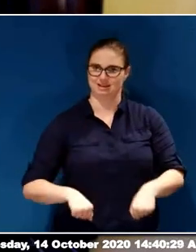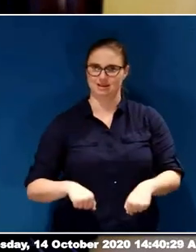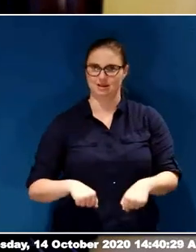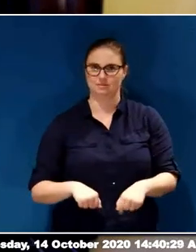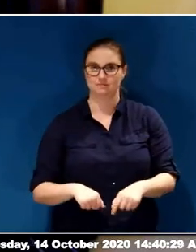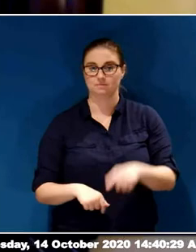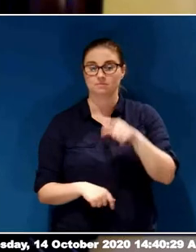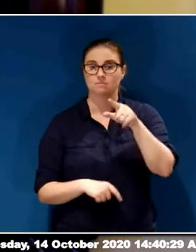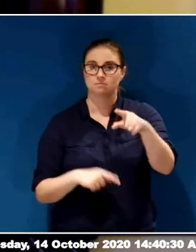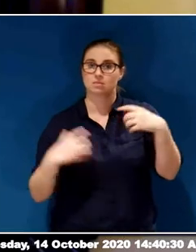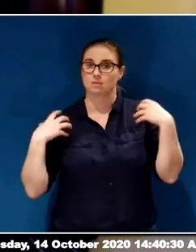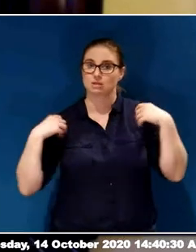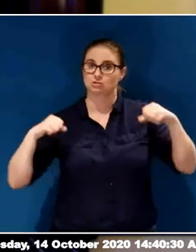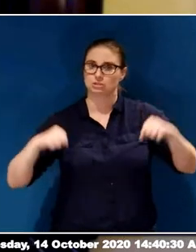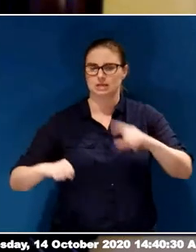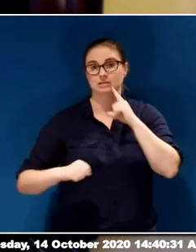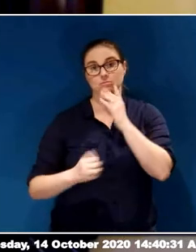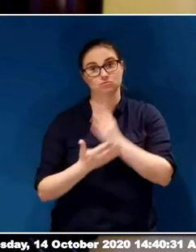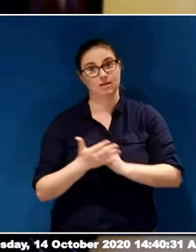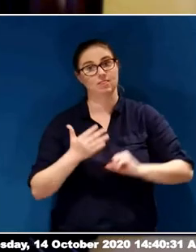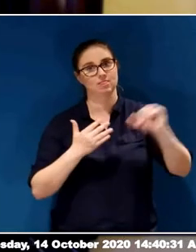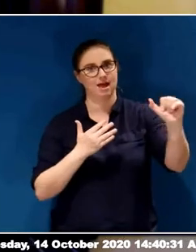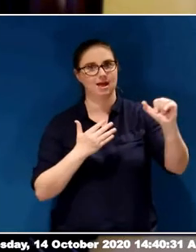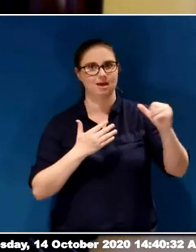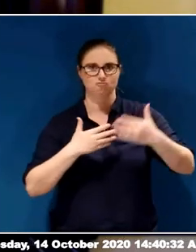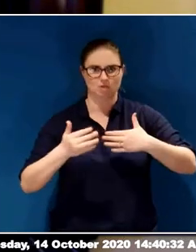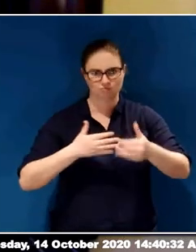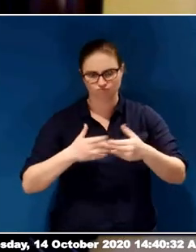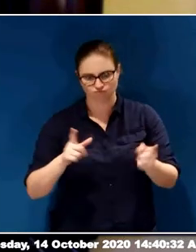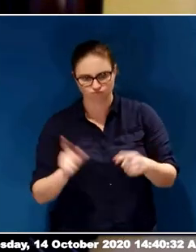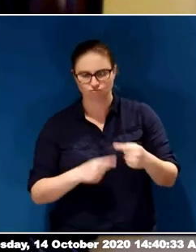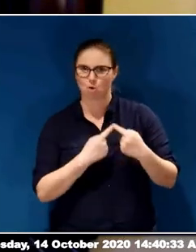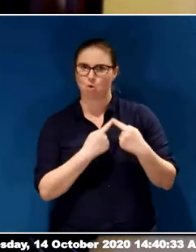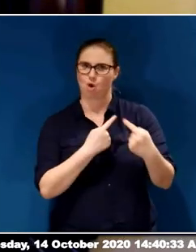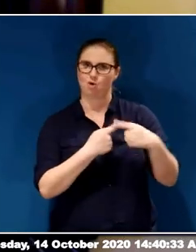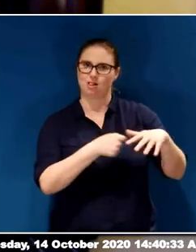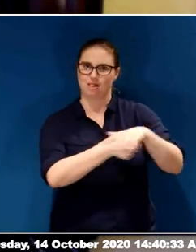emphasise, and in fact I was thinking I wish I'd just said that --- You just did.